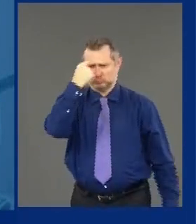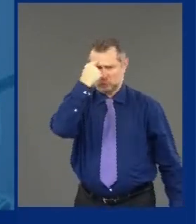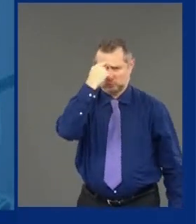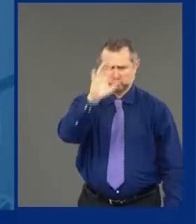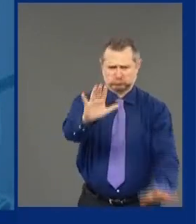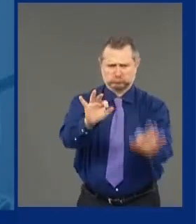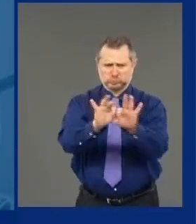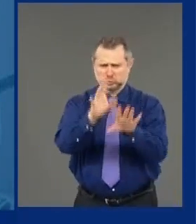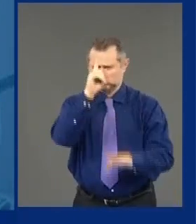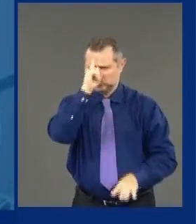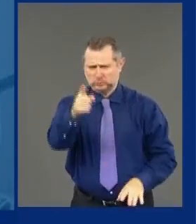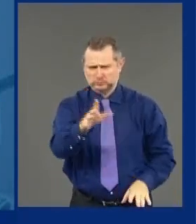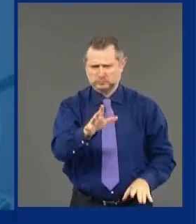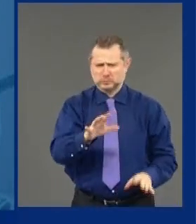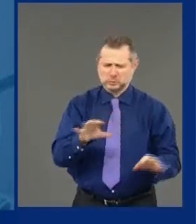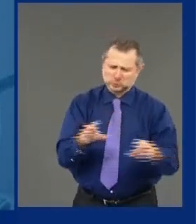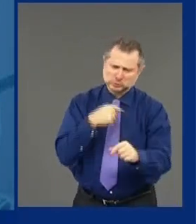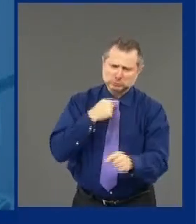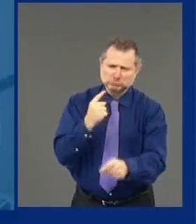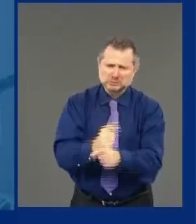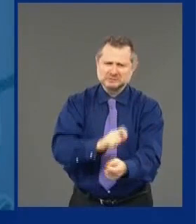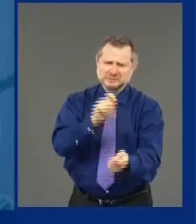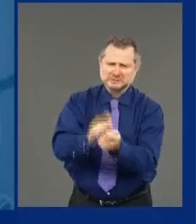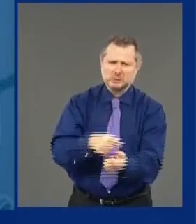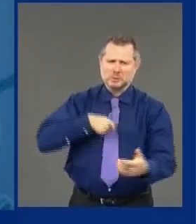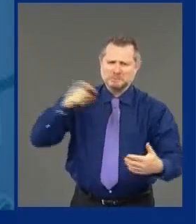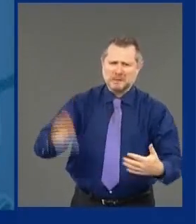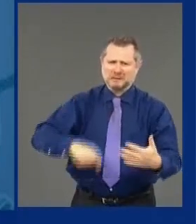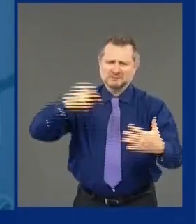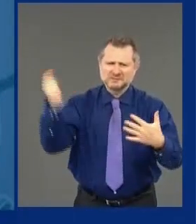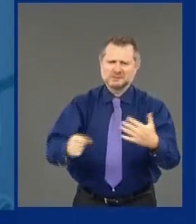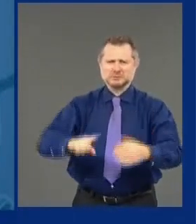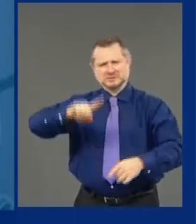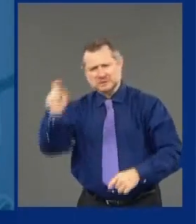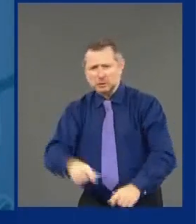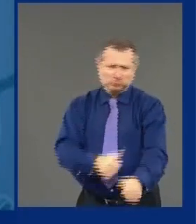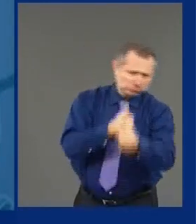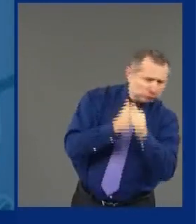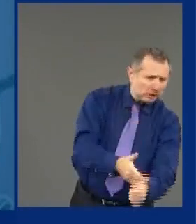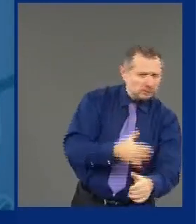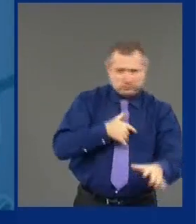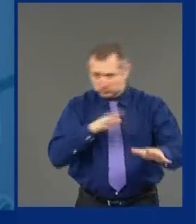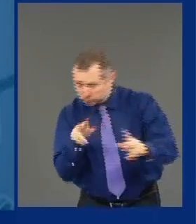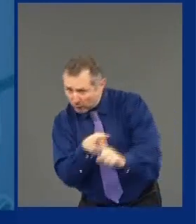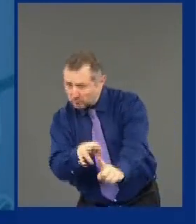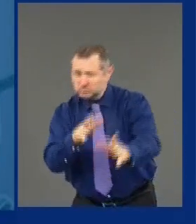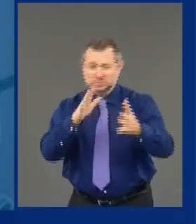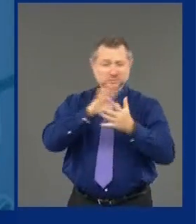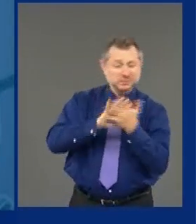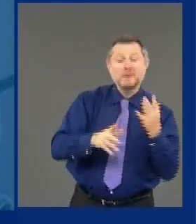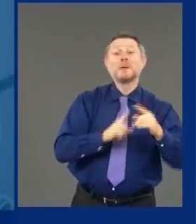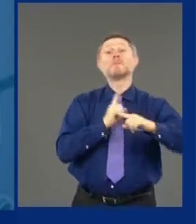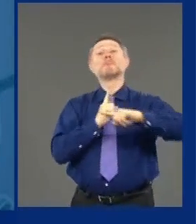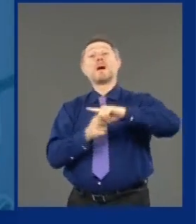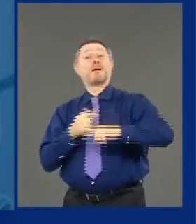WE DIDN'T GET POLITICAL AND EMOTIONAL AND WE DIDN'T PANIC.